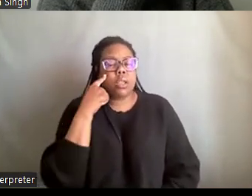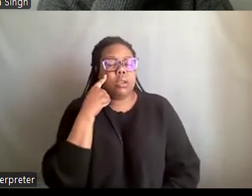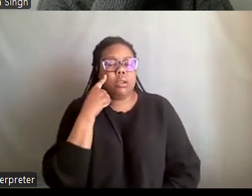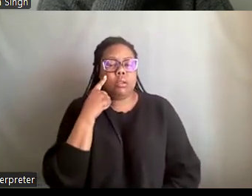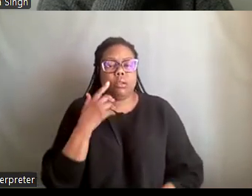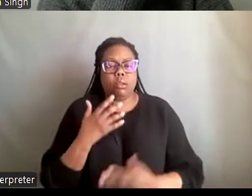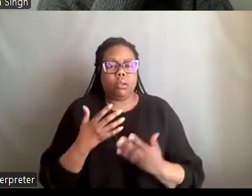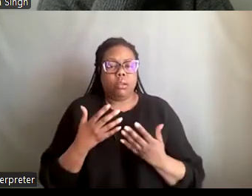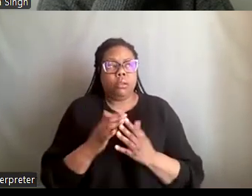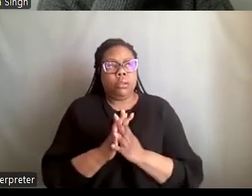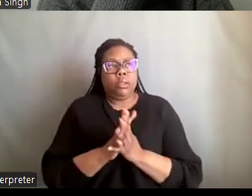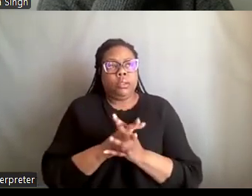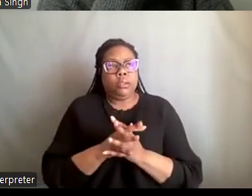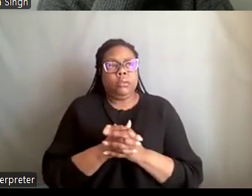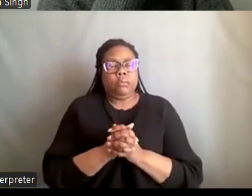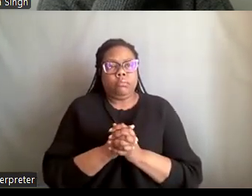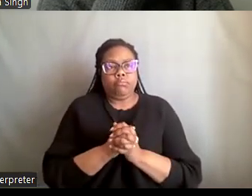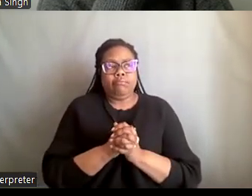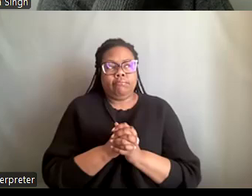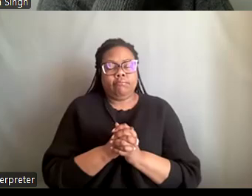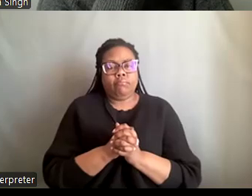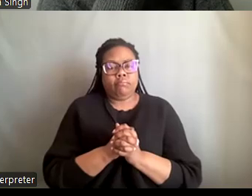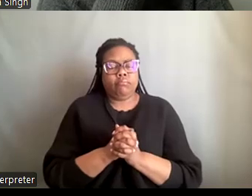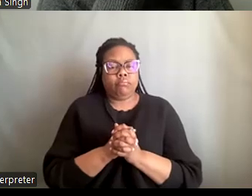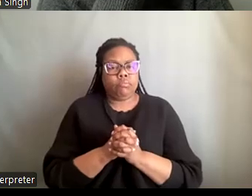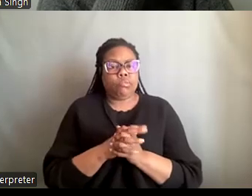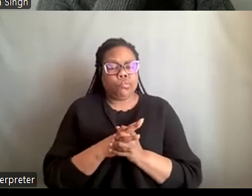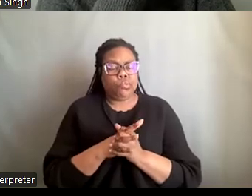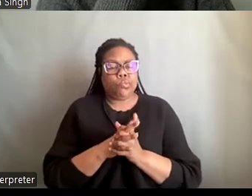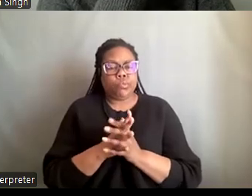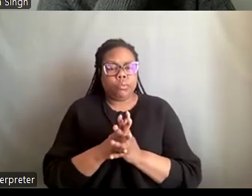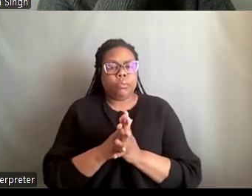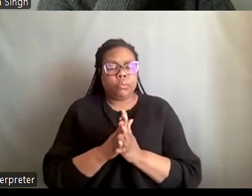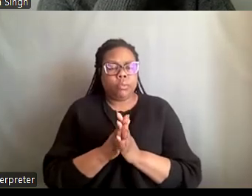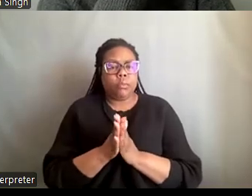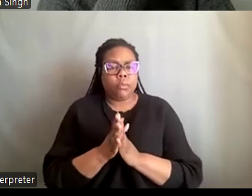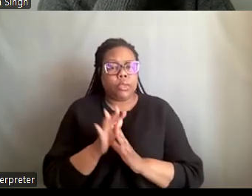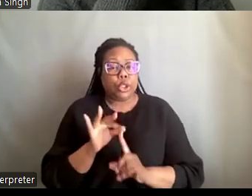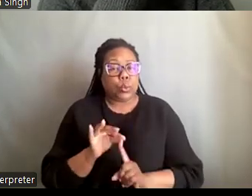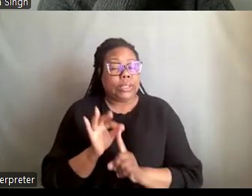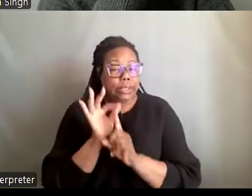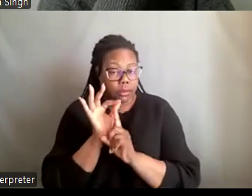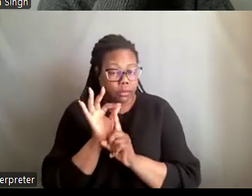I think what's unique about it is that there are a lot of us,